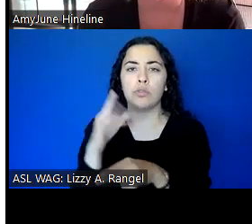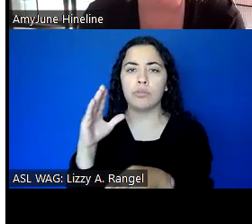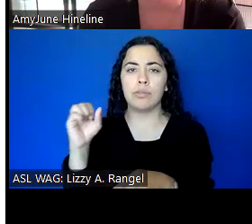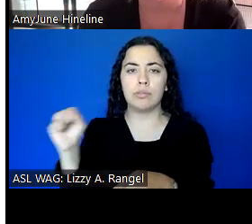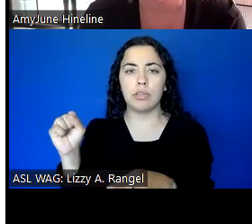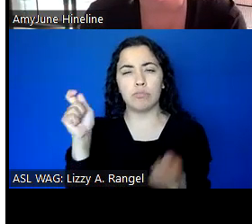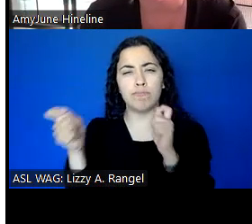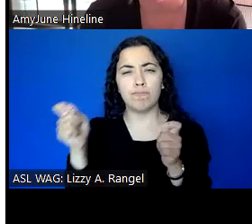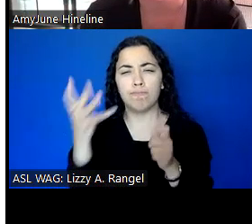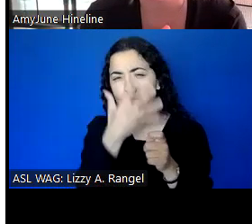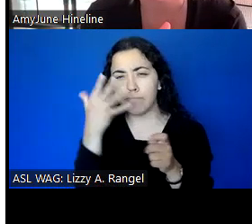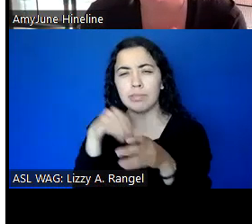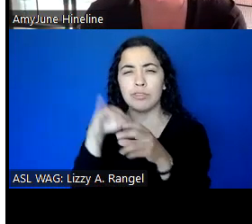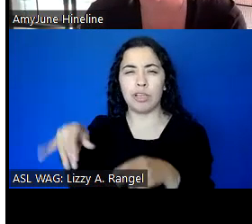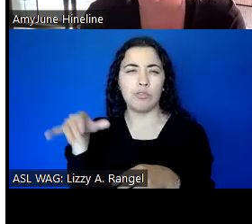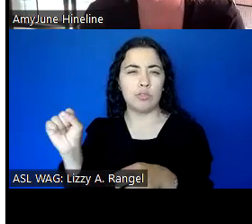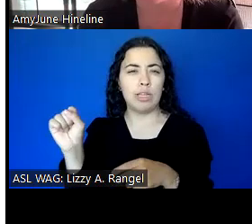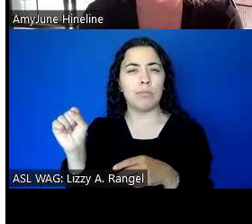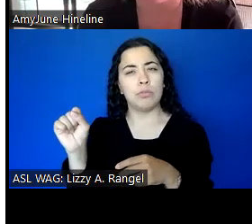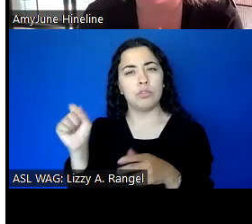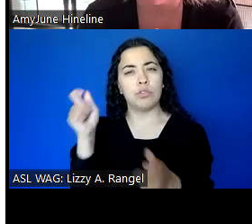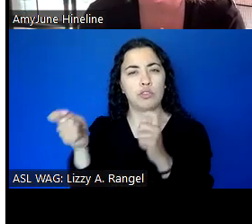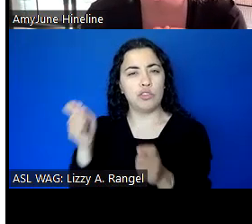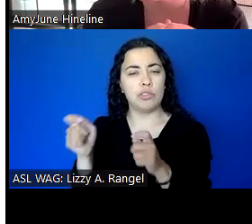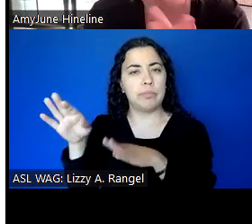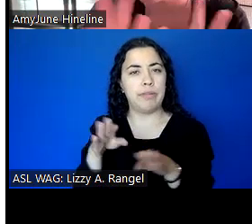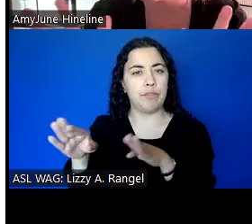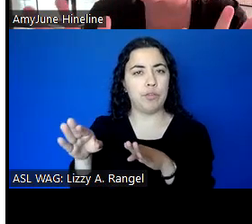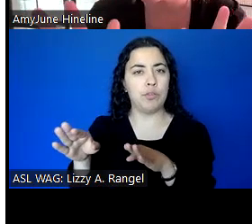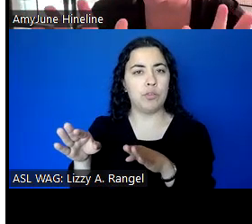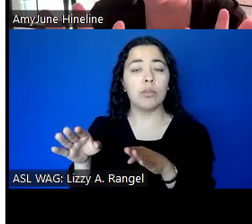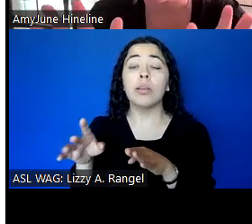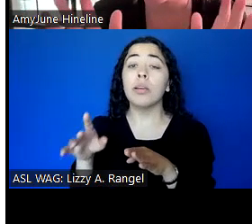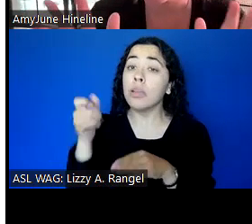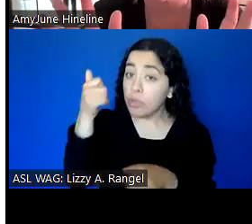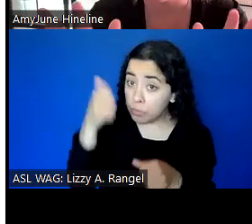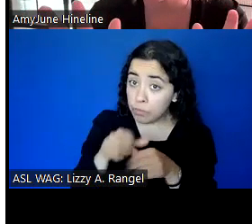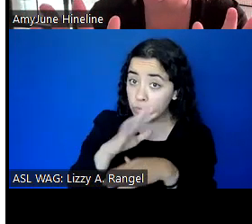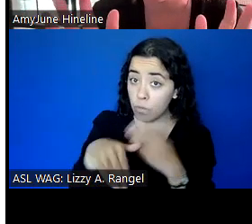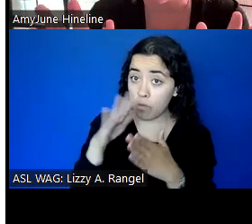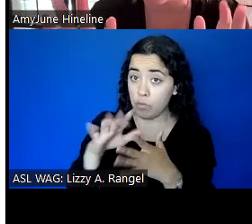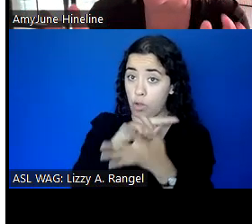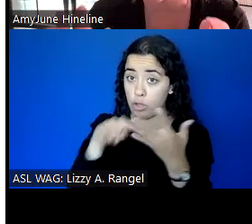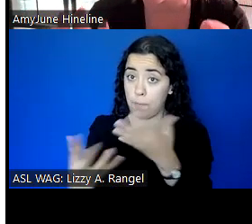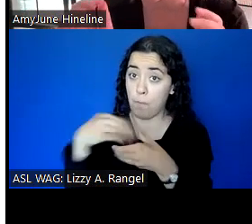An accessible modal dialogue is one where keyboard focus is managed properly and the